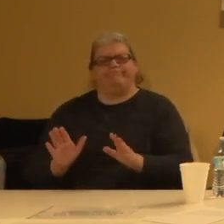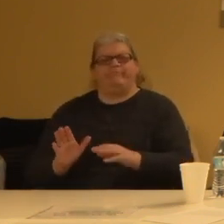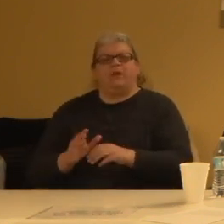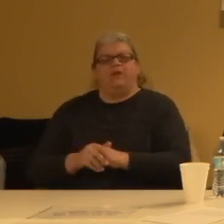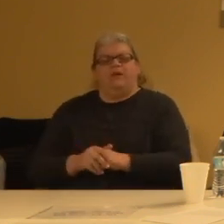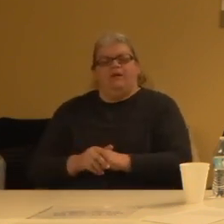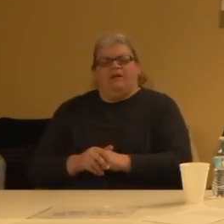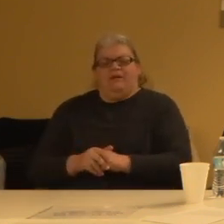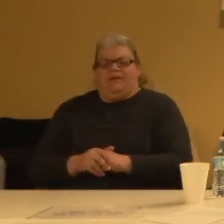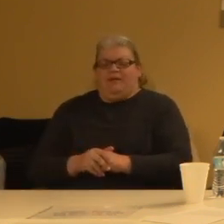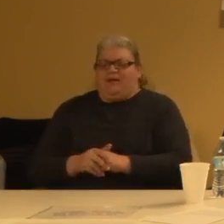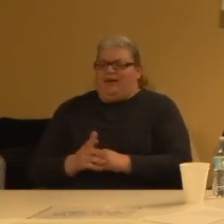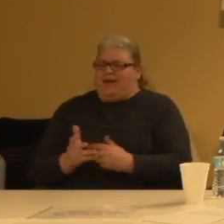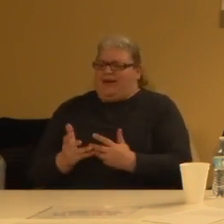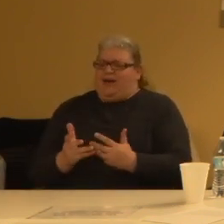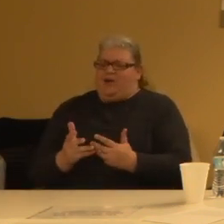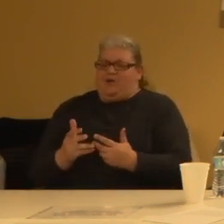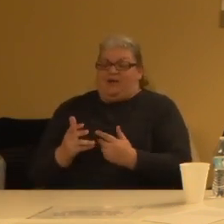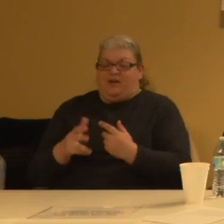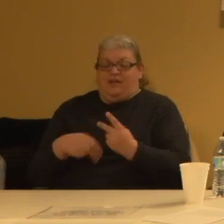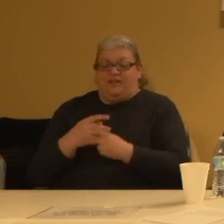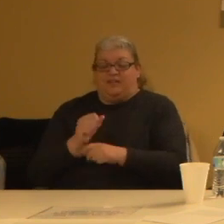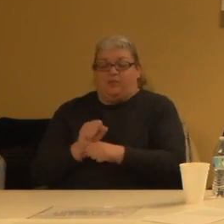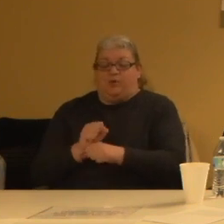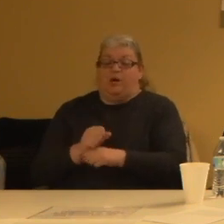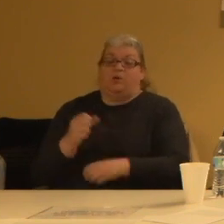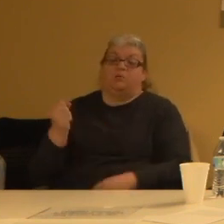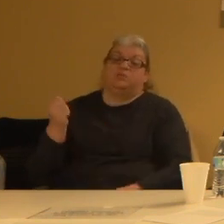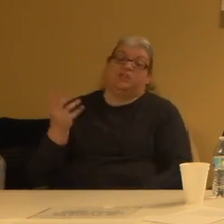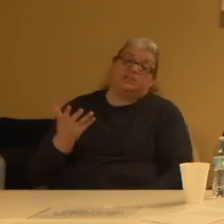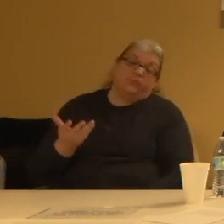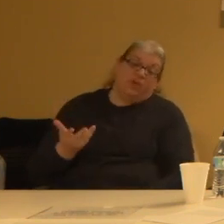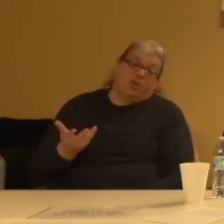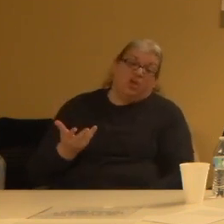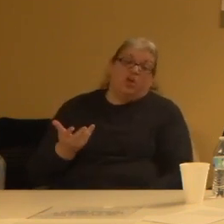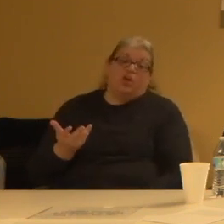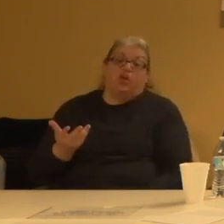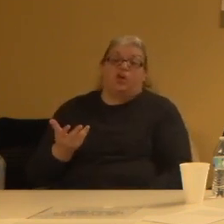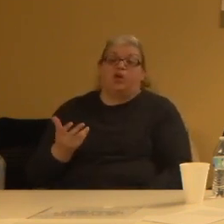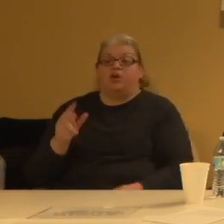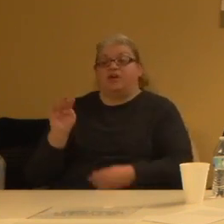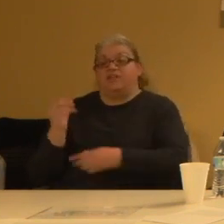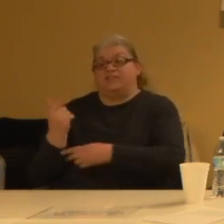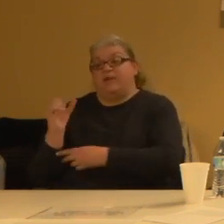we're doing Shakespeare, this is Taming of The Shrew, but it's feminist," or like whatever,